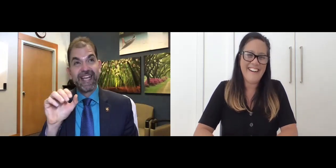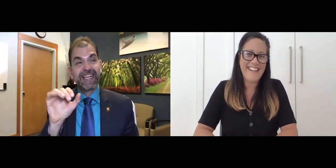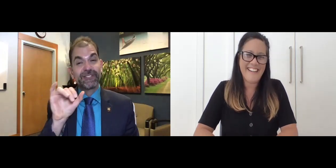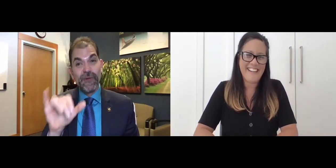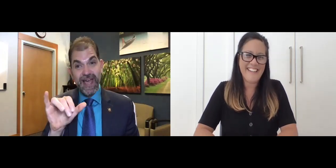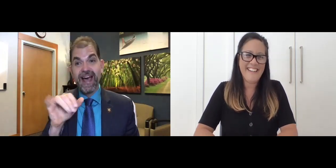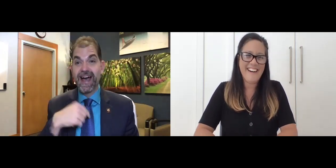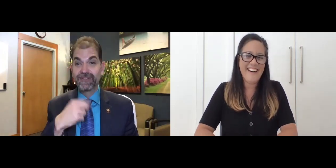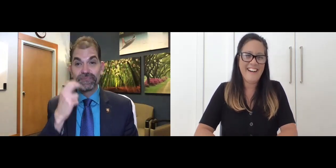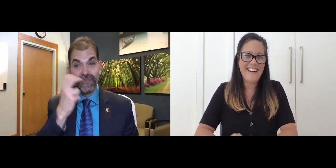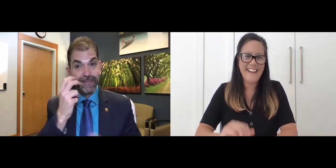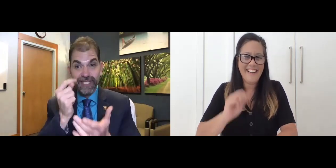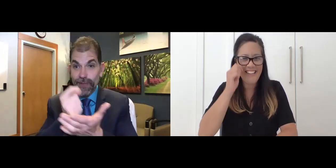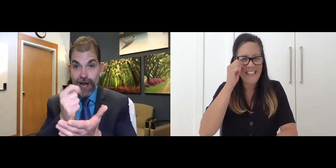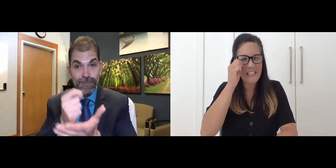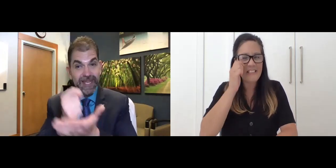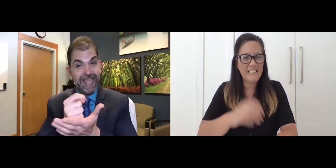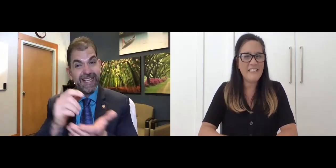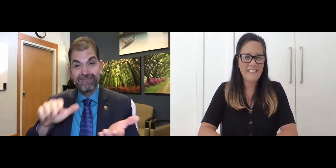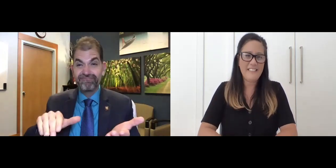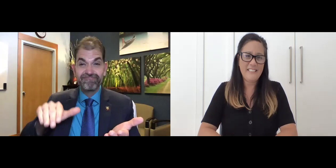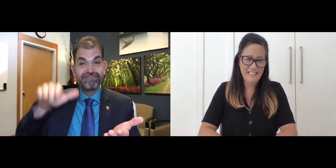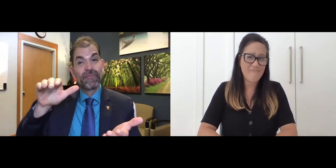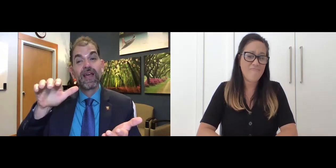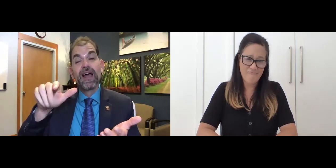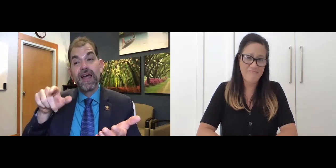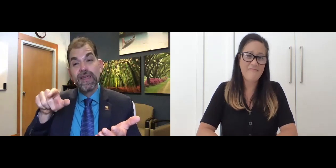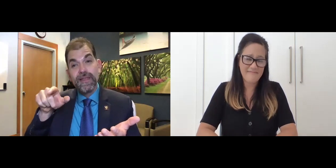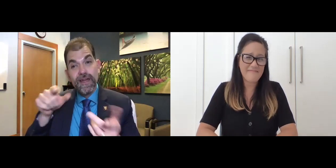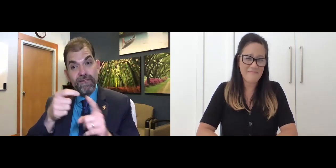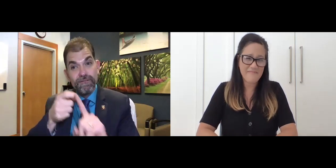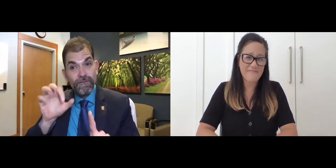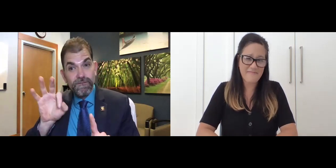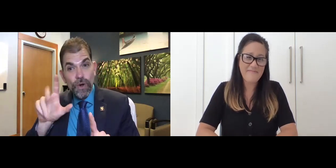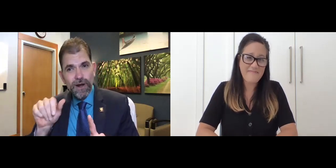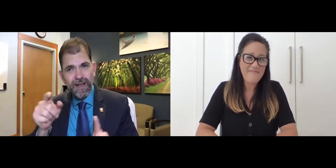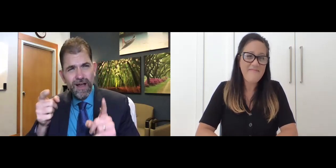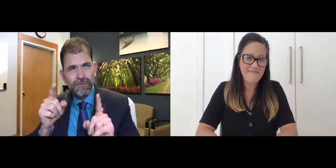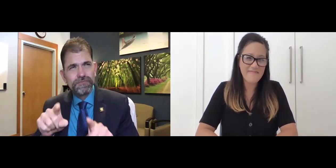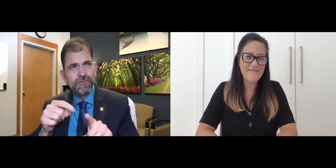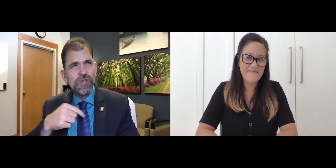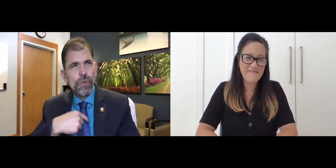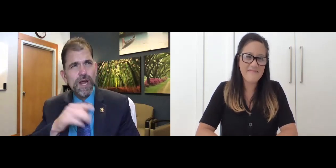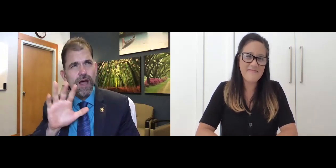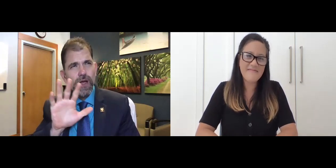Anyway, so that was my speech therapy story from the beginning